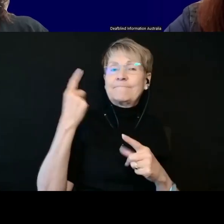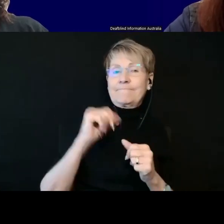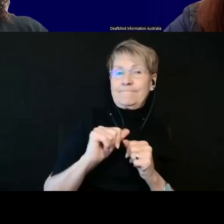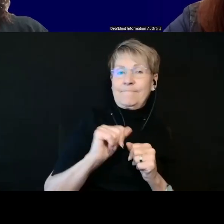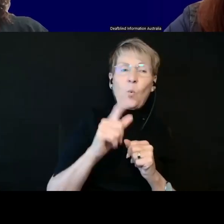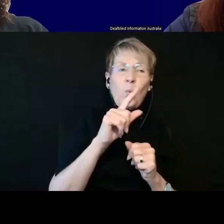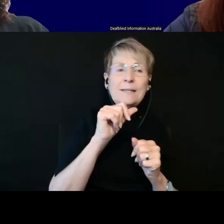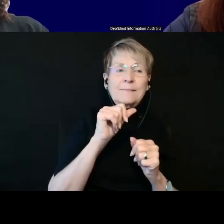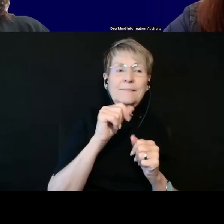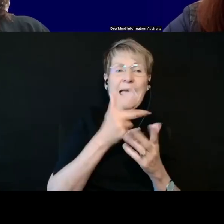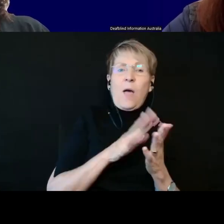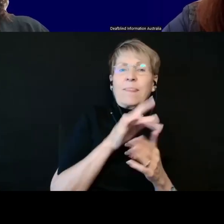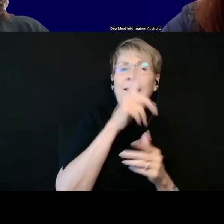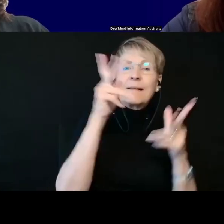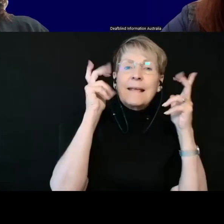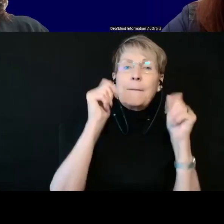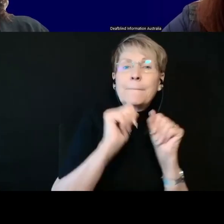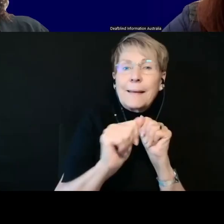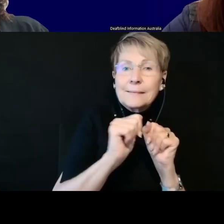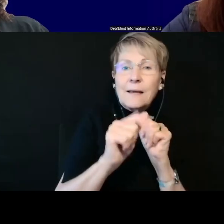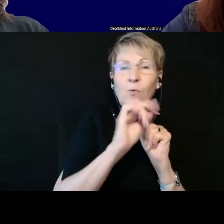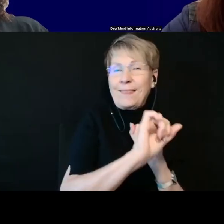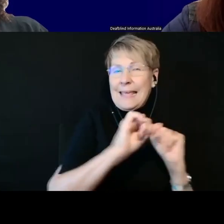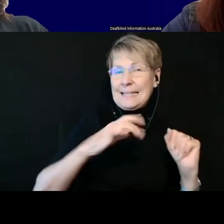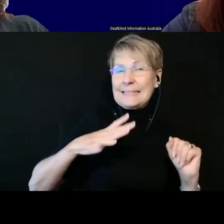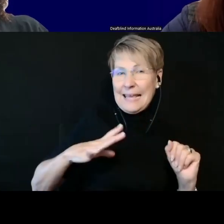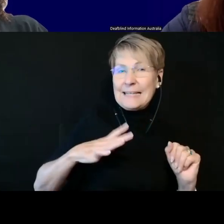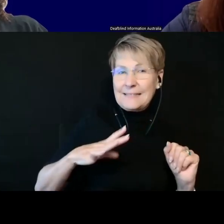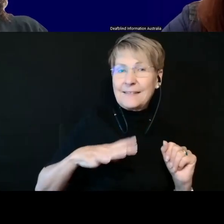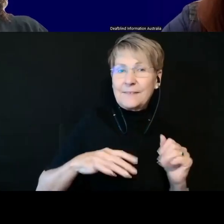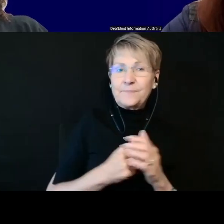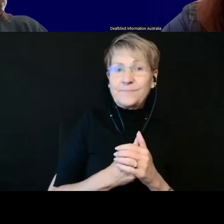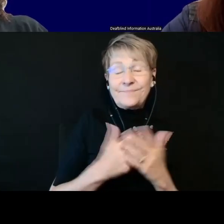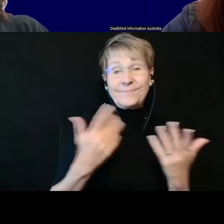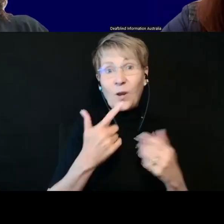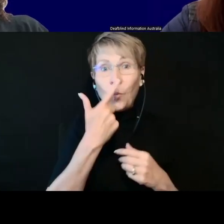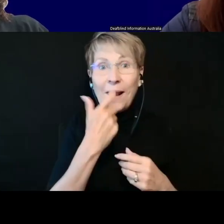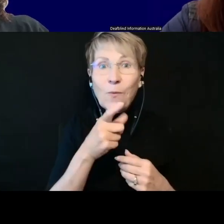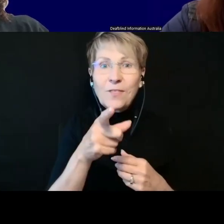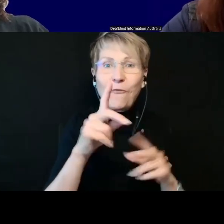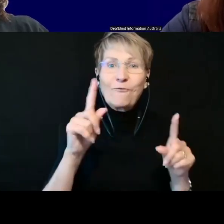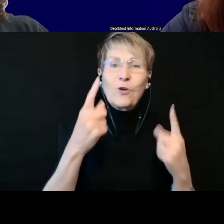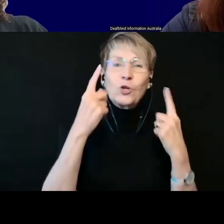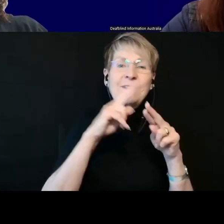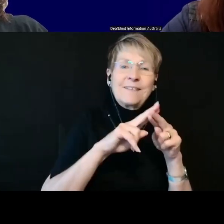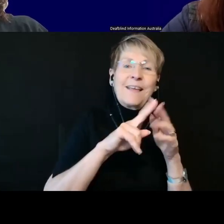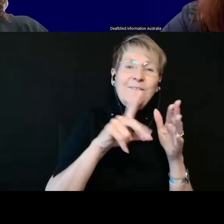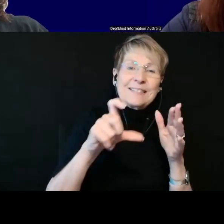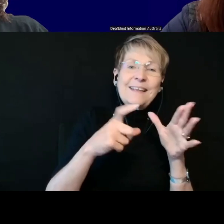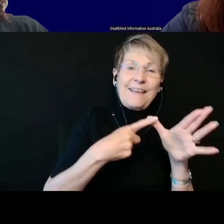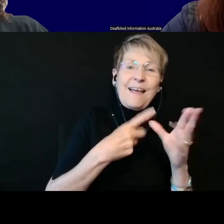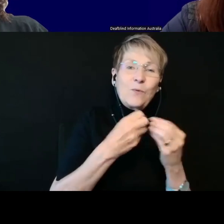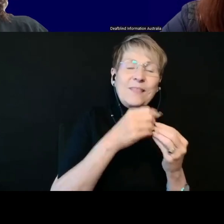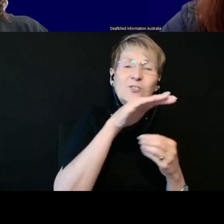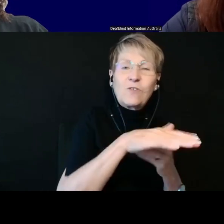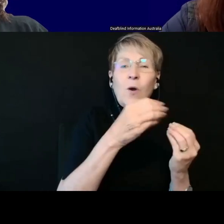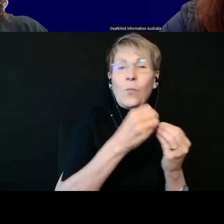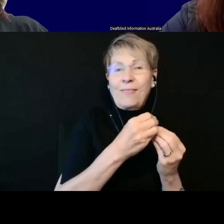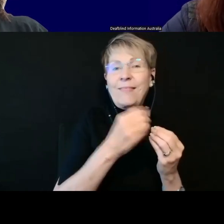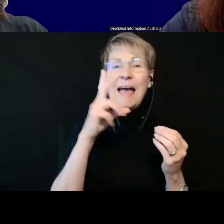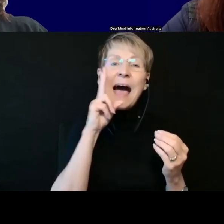needs are. So yeah, good luck with the first FCA for a child with Usher Type II syndrome. Linking